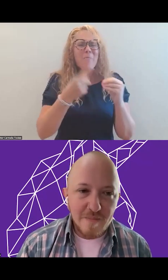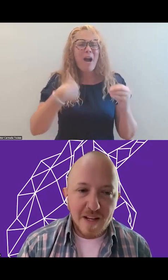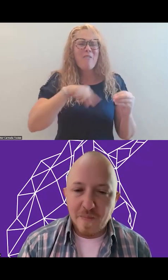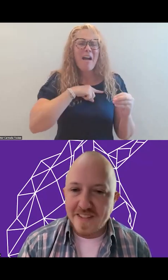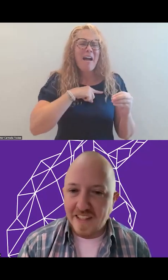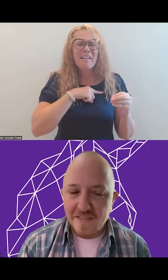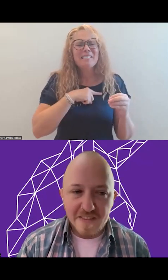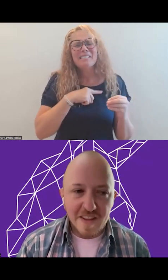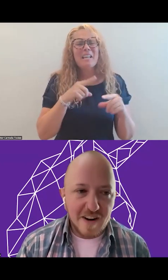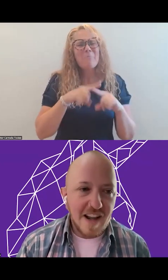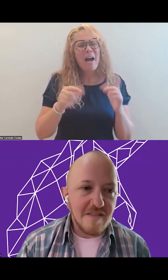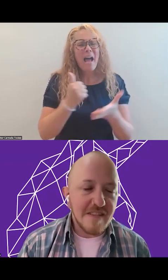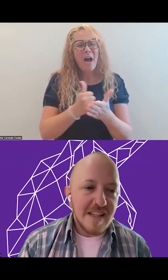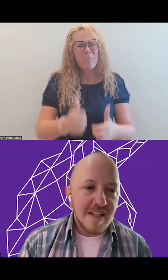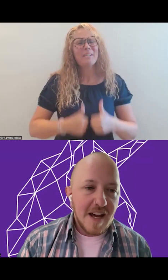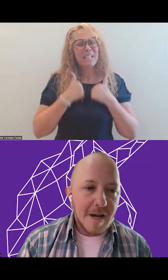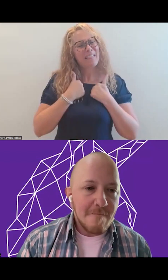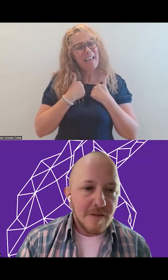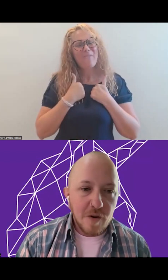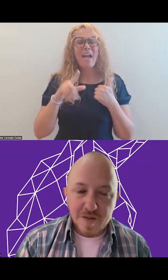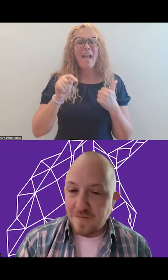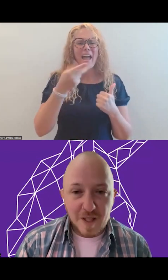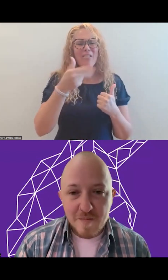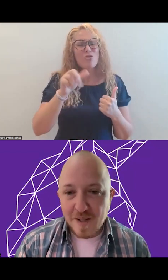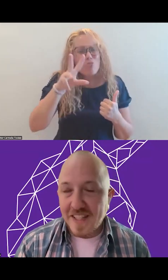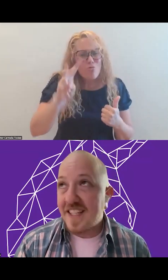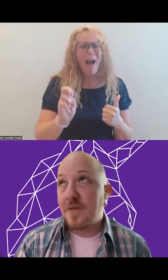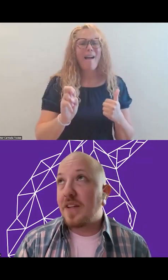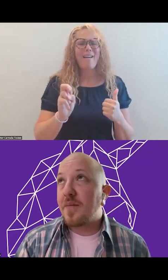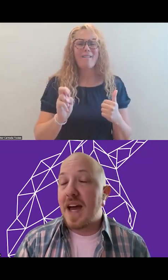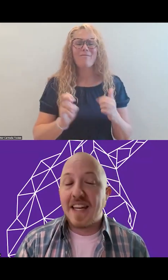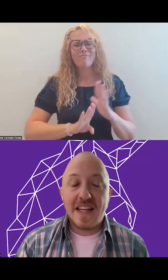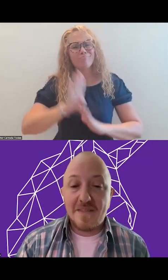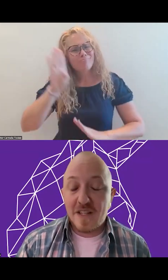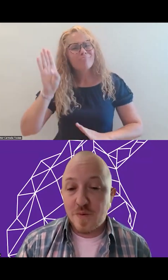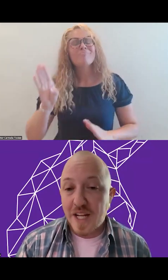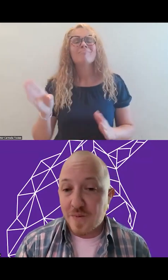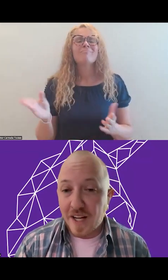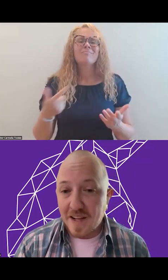BUT HELP US LIVE AND THRIVE. THOSE ARE REALLY IMPORTANT THINGS. WHEN WE LOOK BACK AT 2020 AND